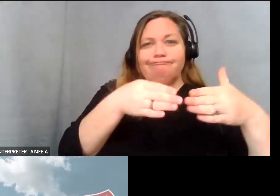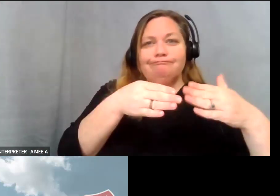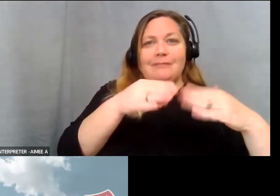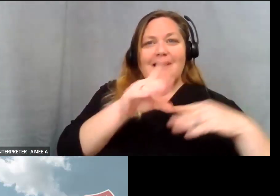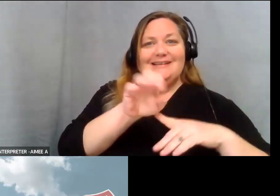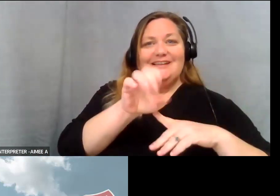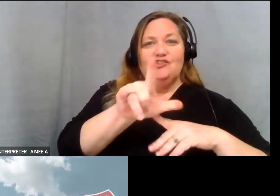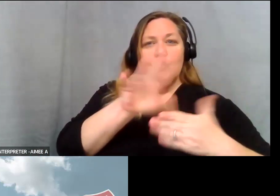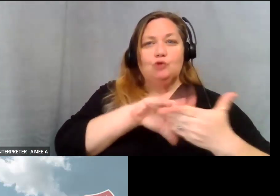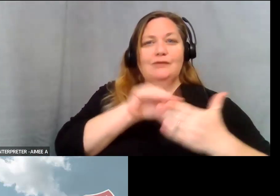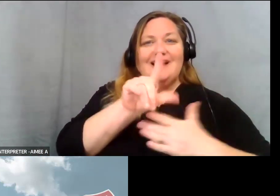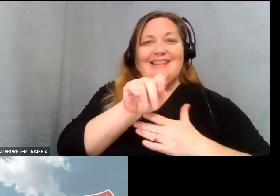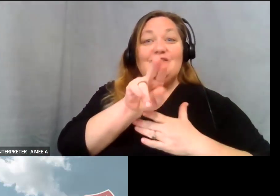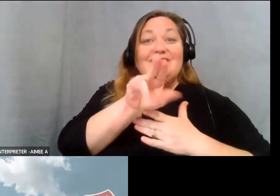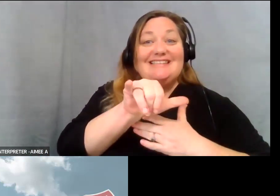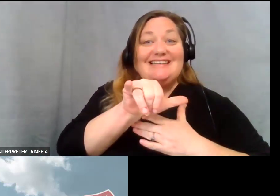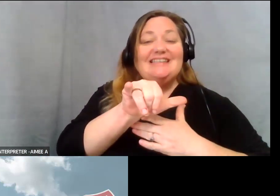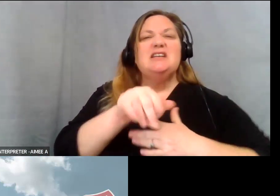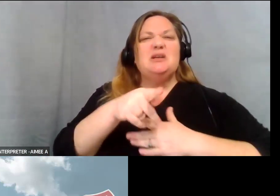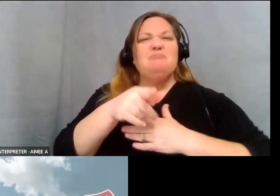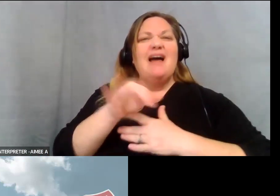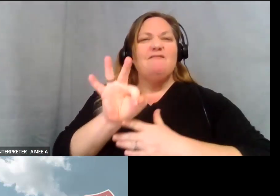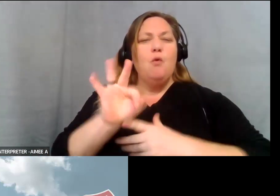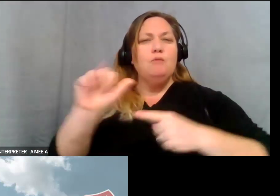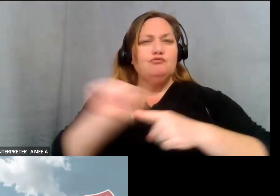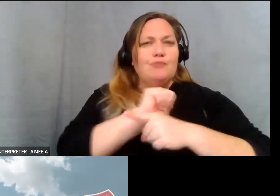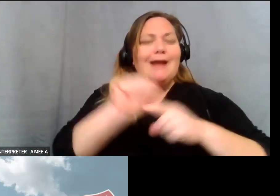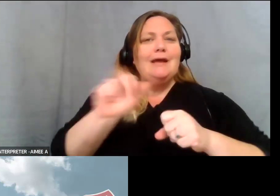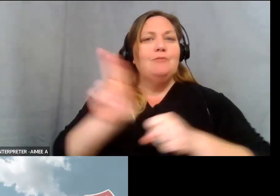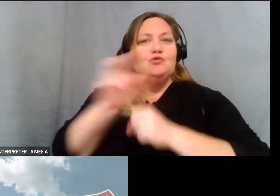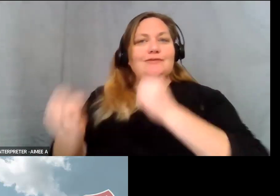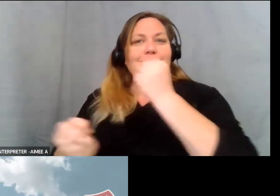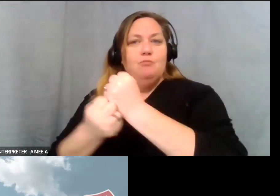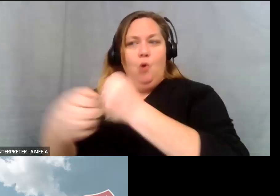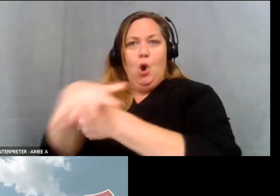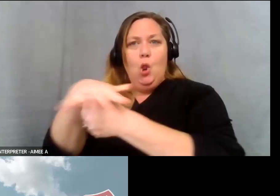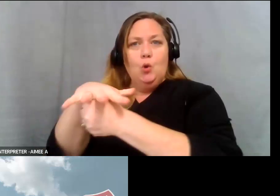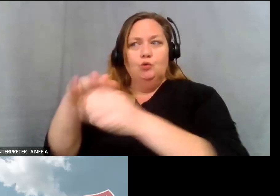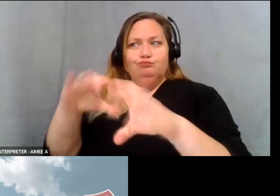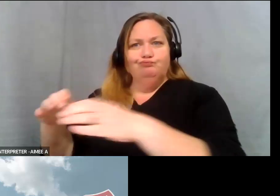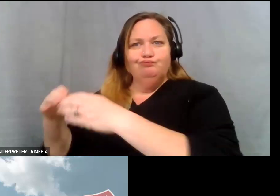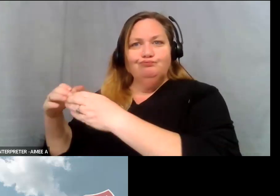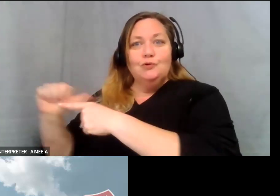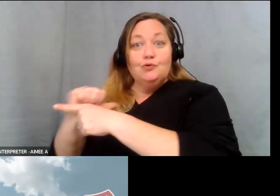training platform or platforms that could be used to support local entities, but that local entities